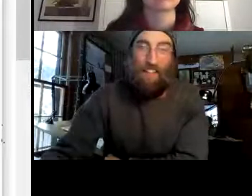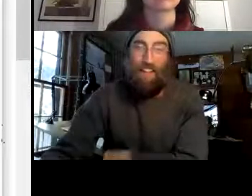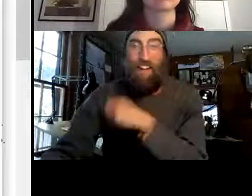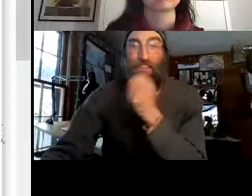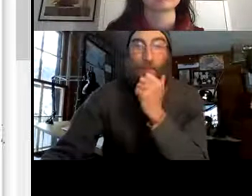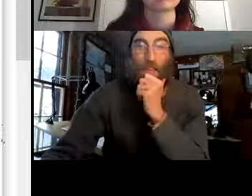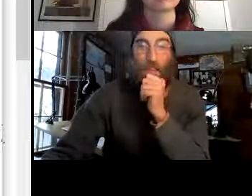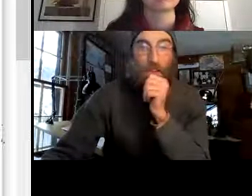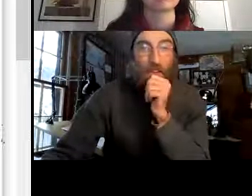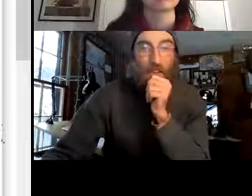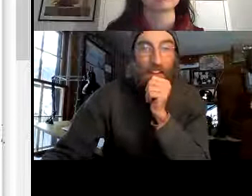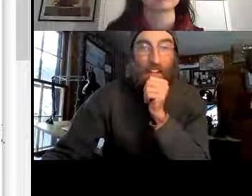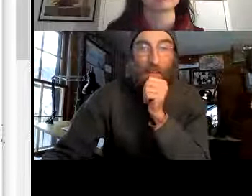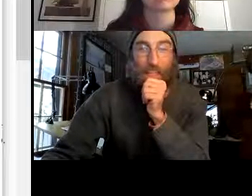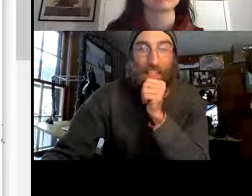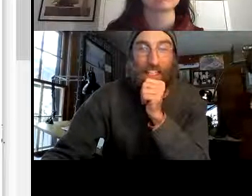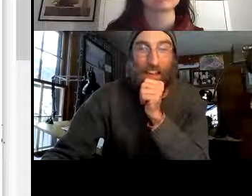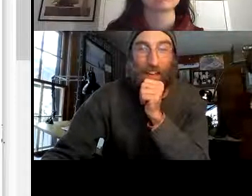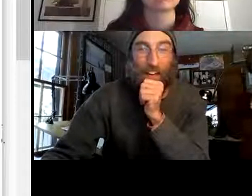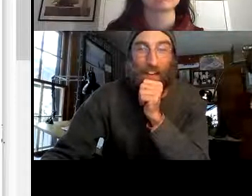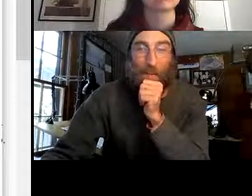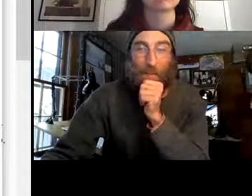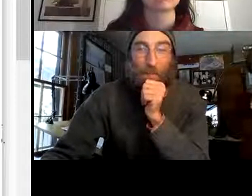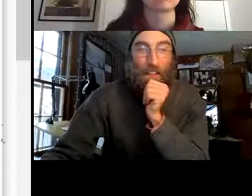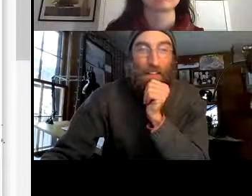And they kind of won them over, got them into class that way.